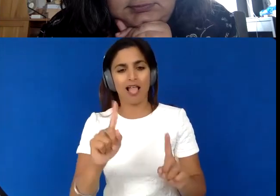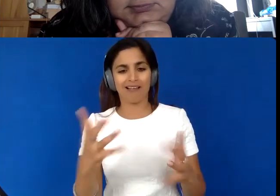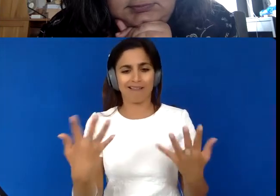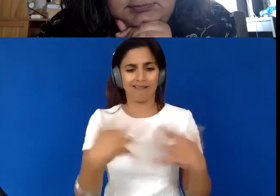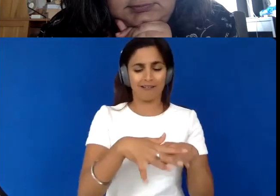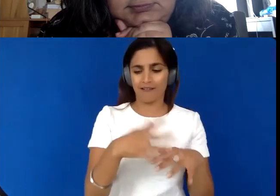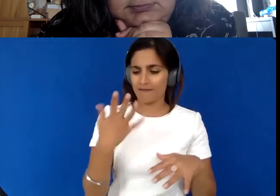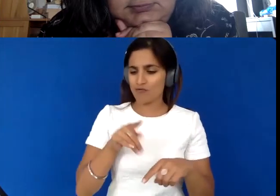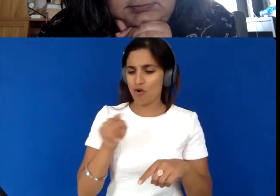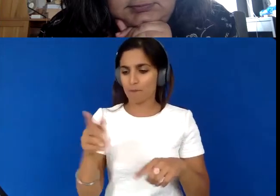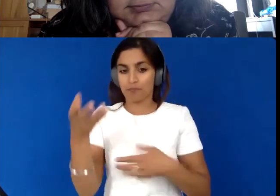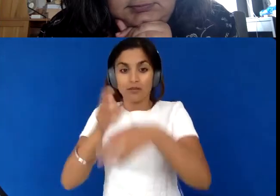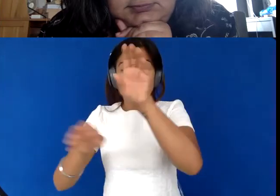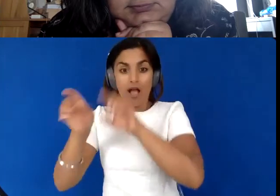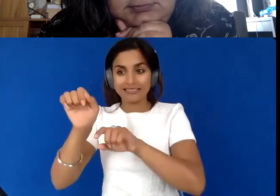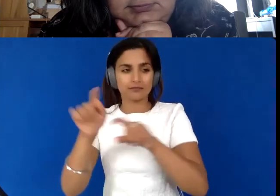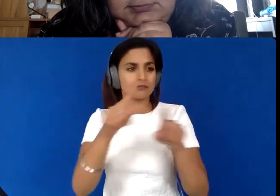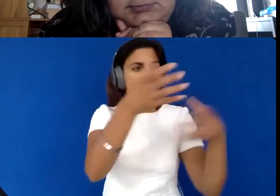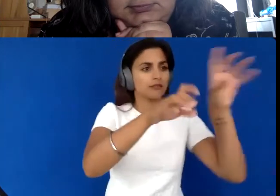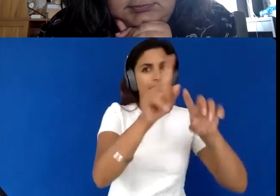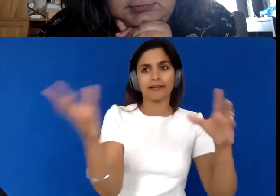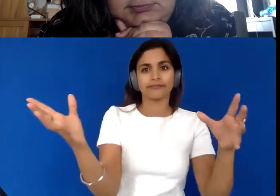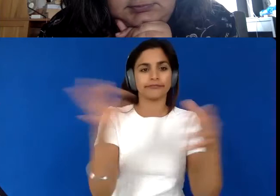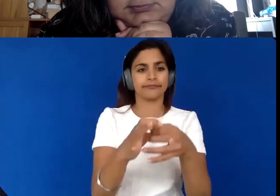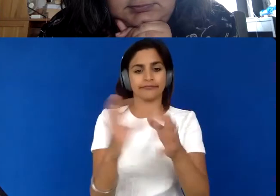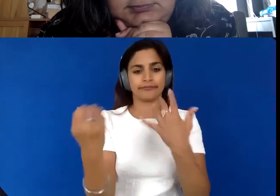scientific takes and also trying to make trying to bend it to their own